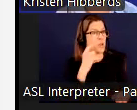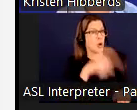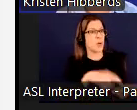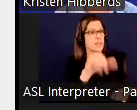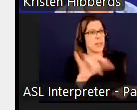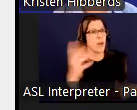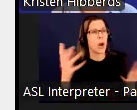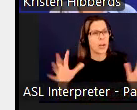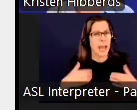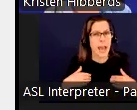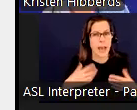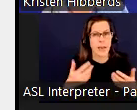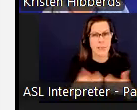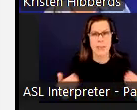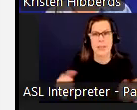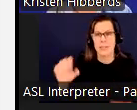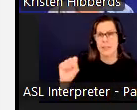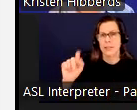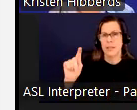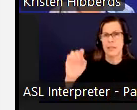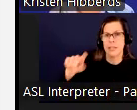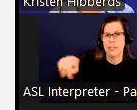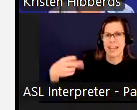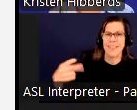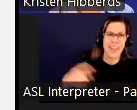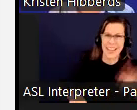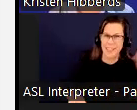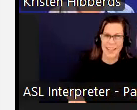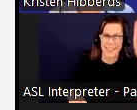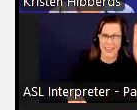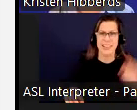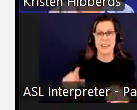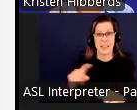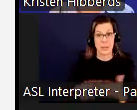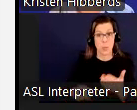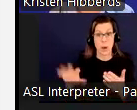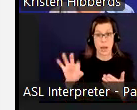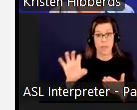And again, this is stuff and I can't raise my hand, but I'm going to go back to what Fred said because I agree,